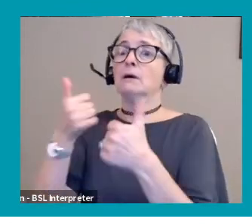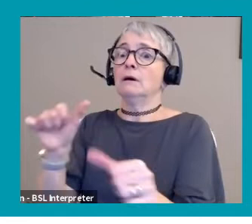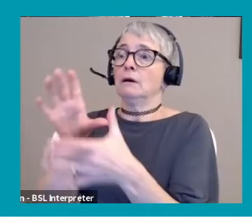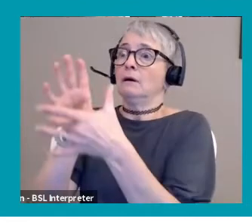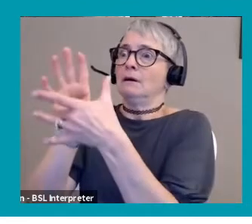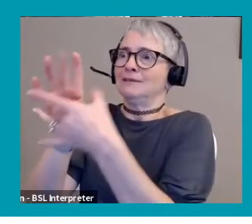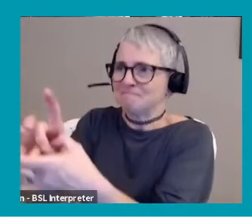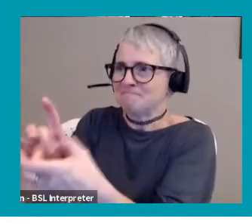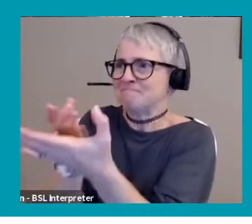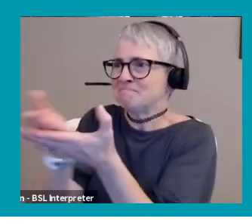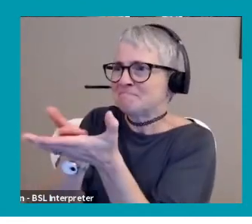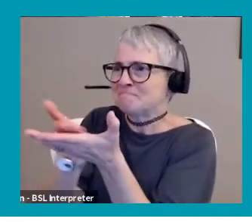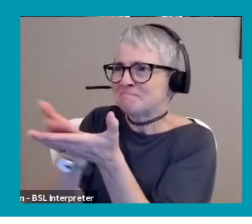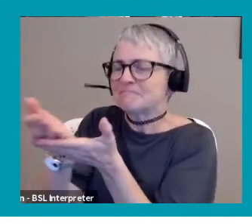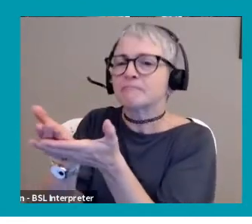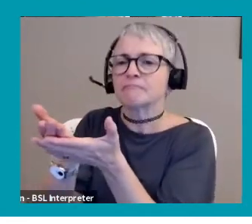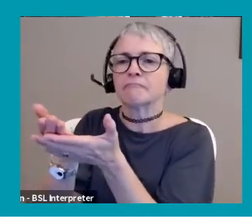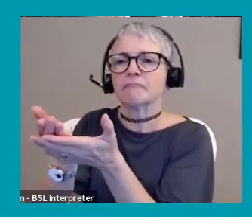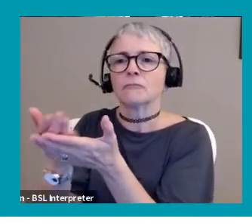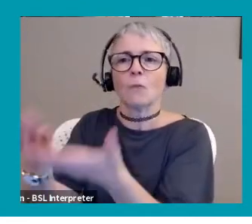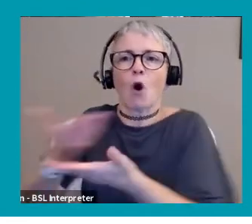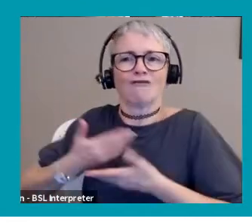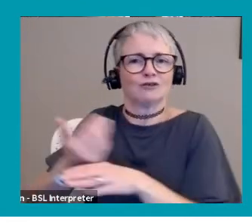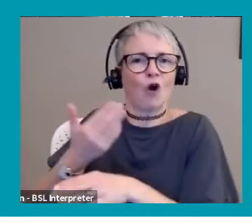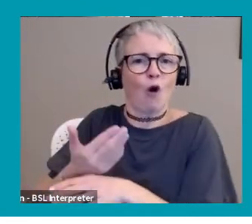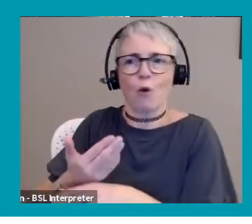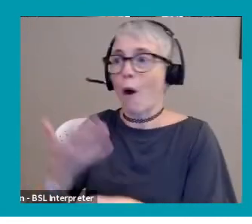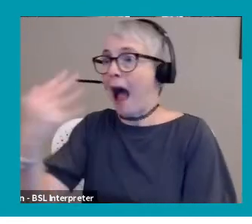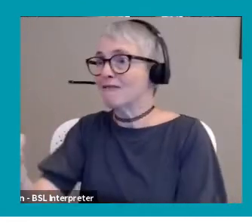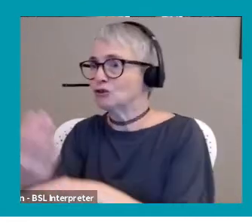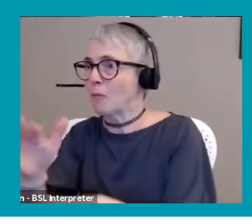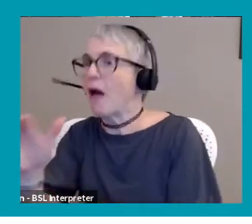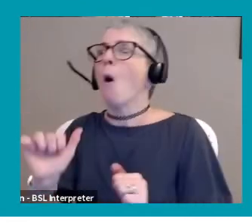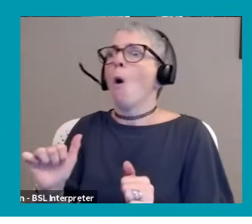and not finding one and getting a reference for getting that job.